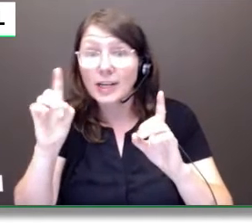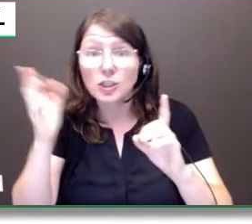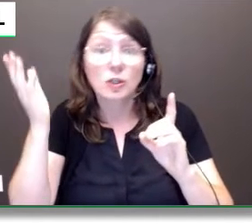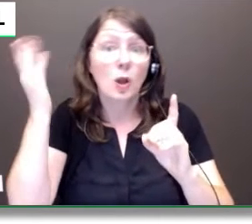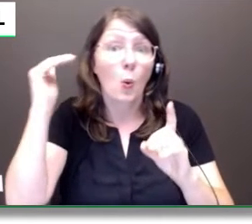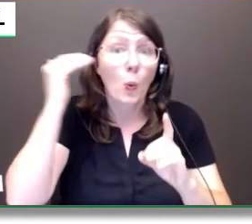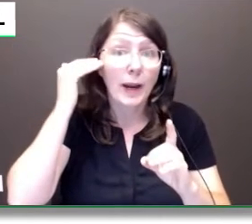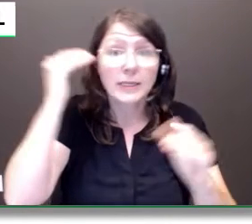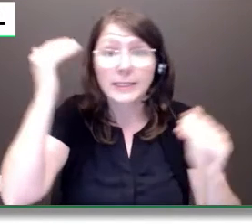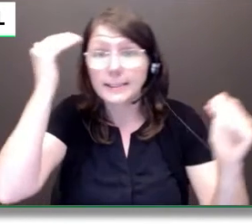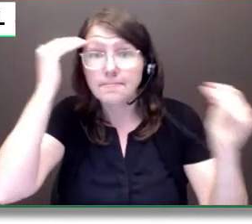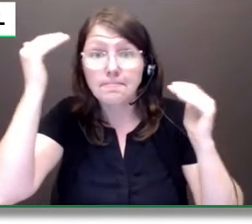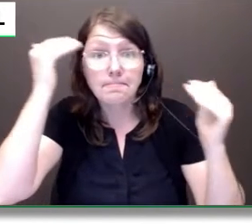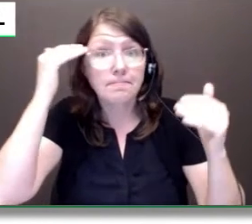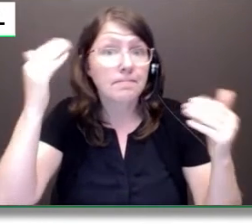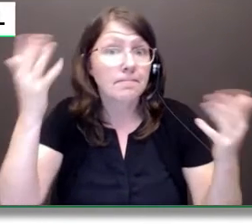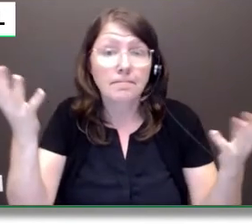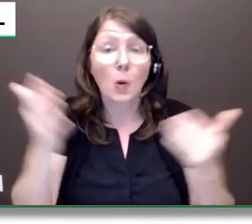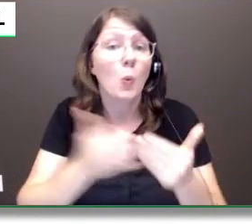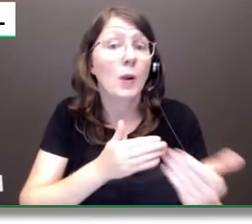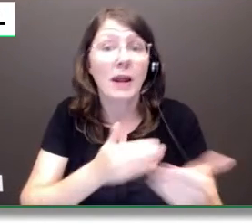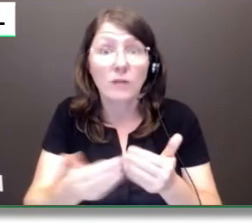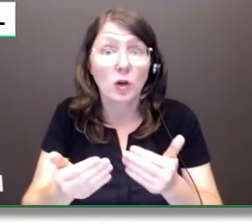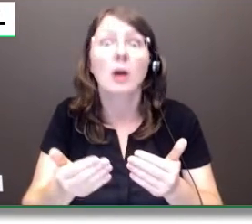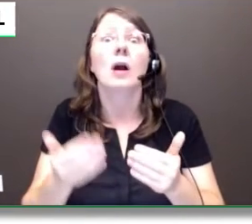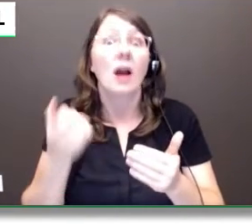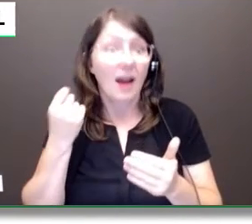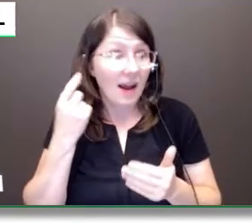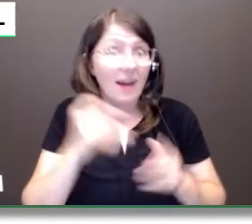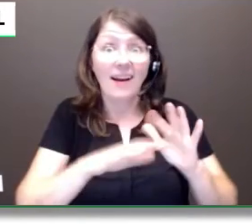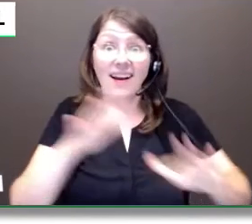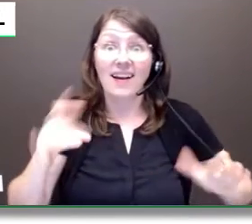Through that collaboration piece we can achieve incredible things um and I'll